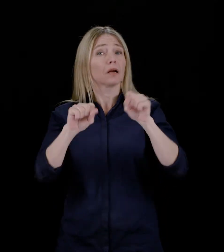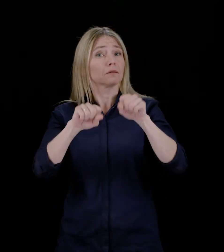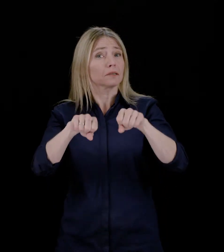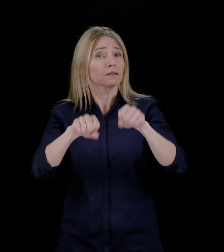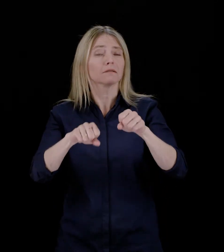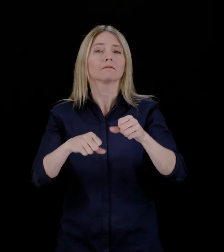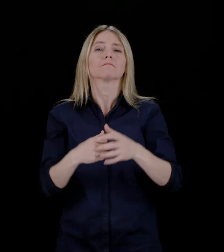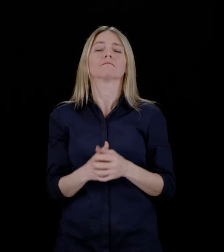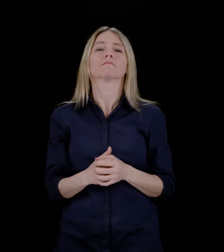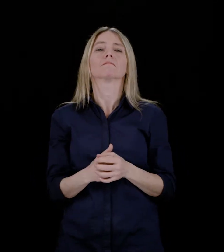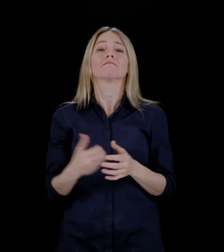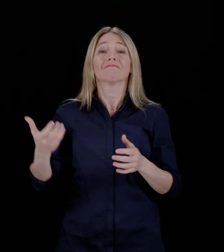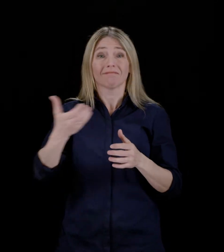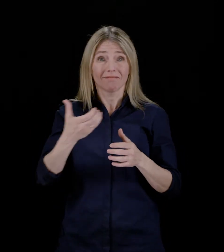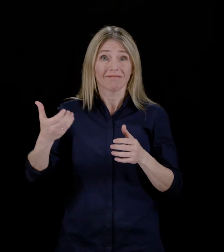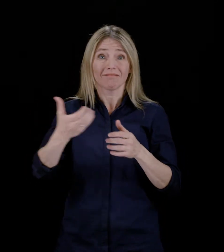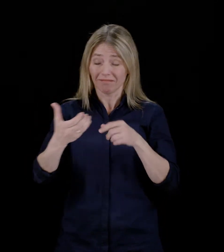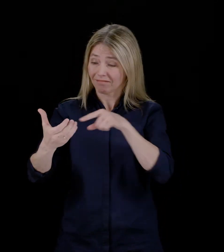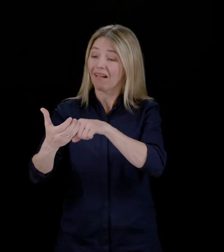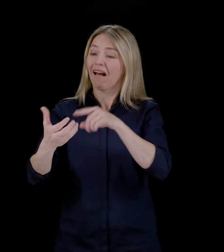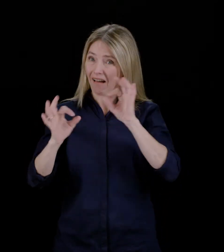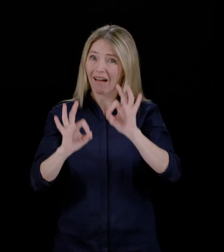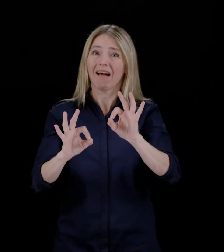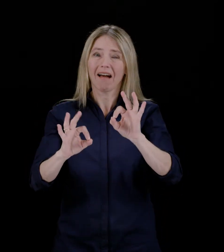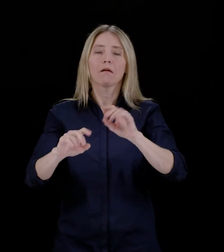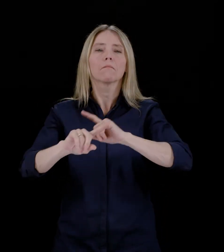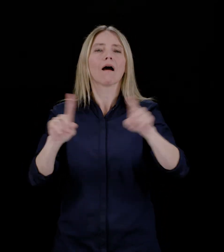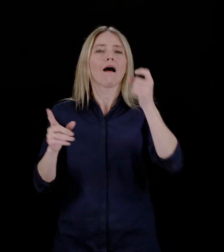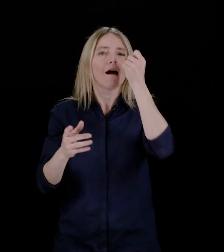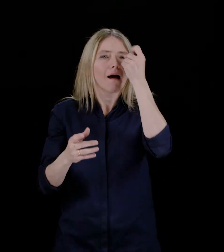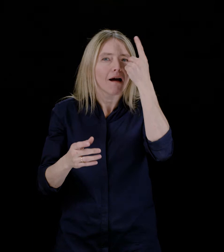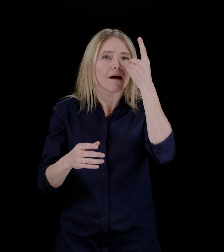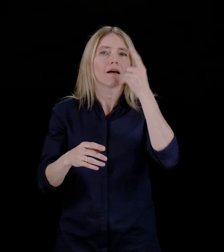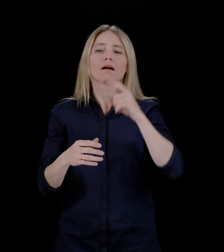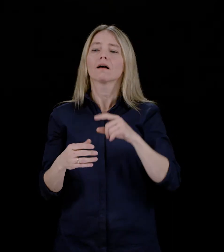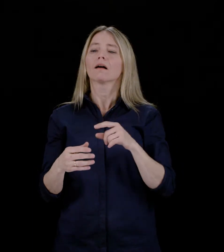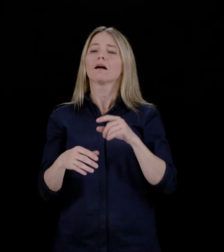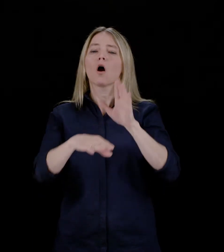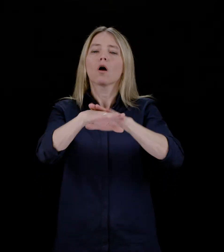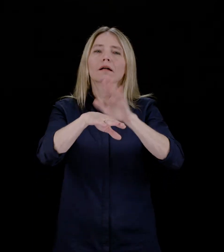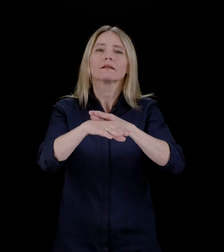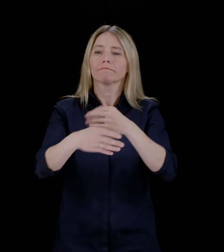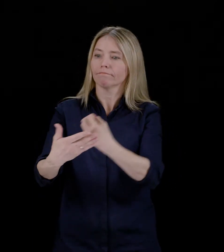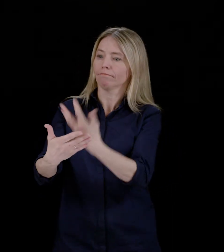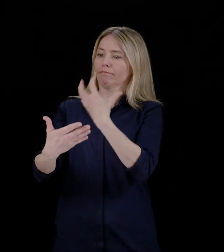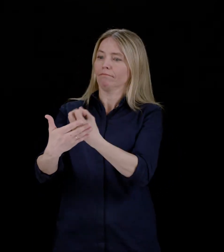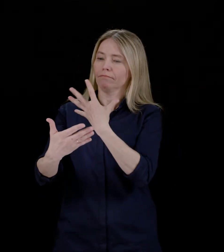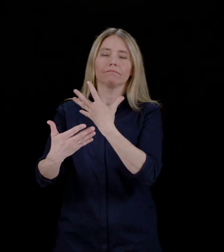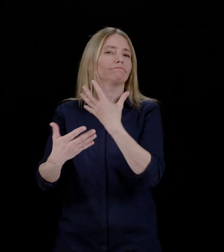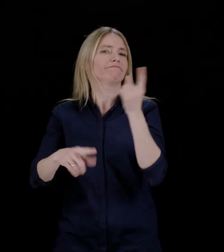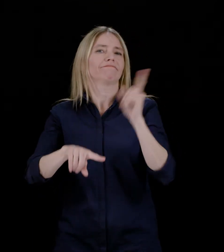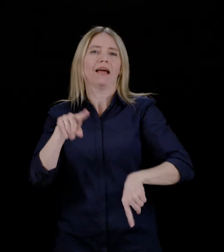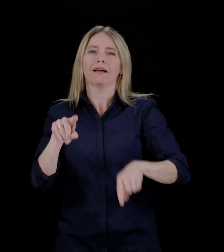● May not be capable of receiving an alert even if it is identified as a model that is WPA-compatible;